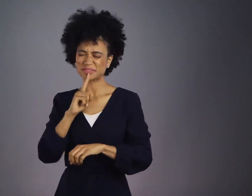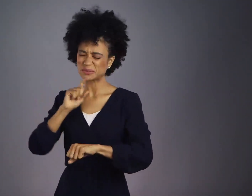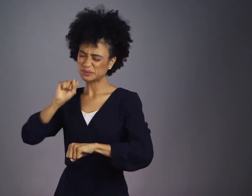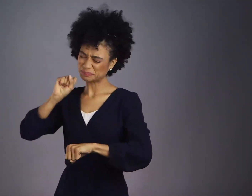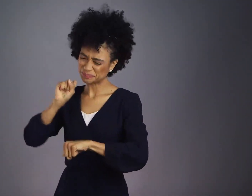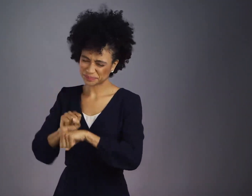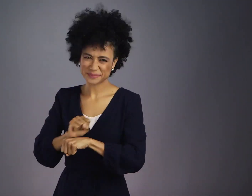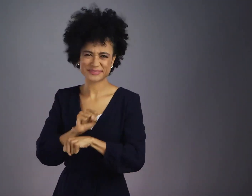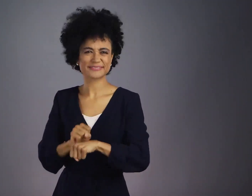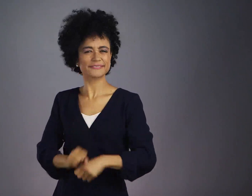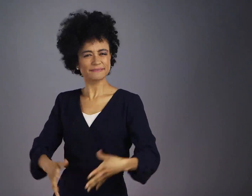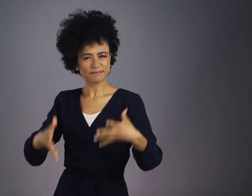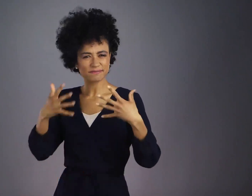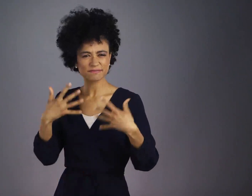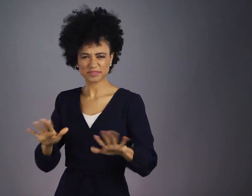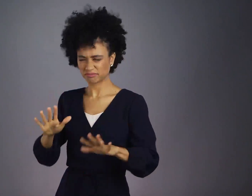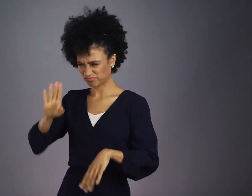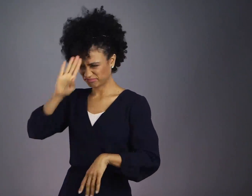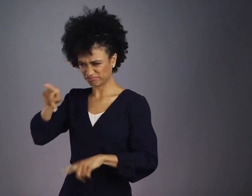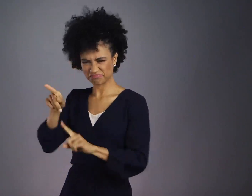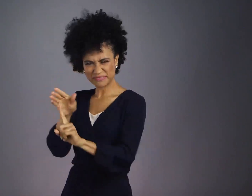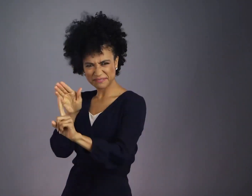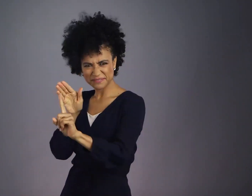Undoubtedly we should admit our fault.